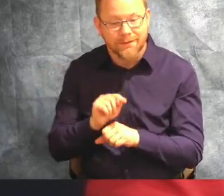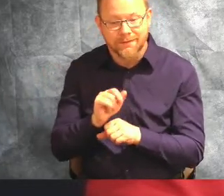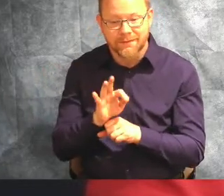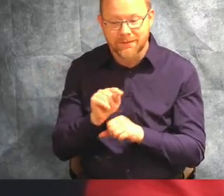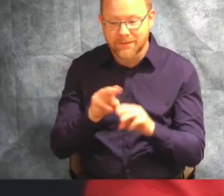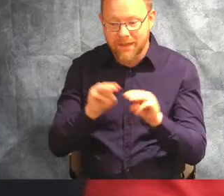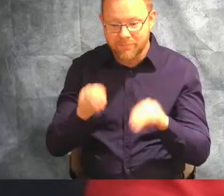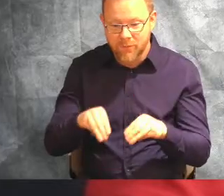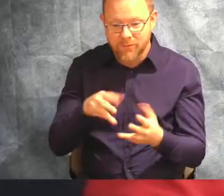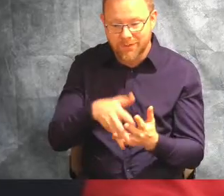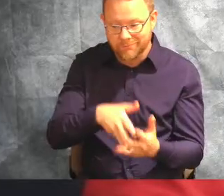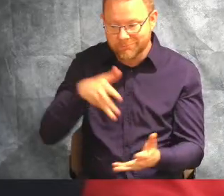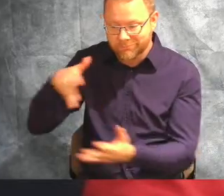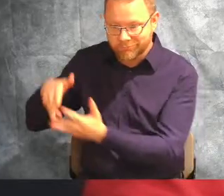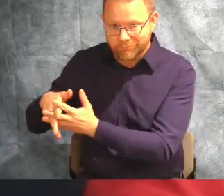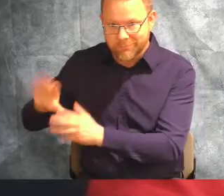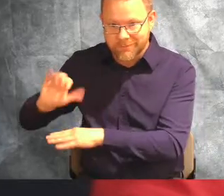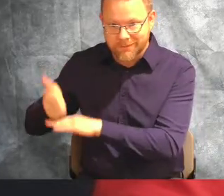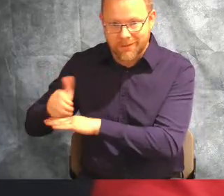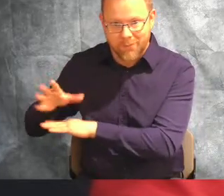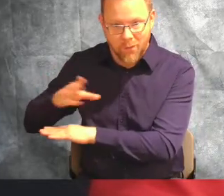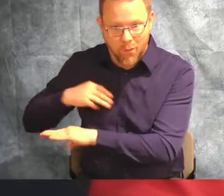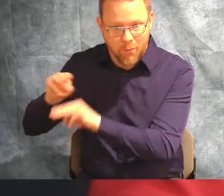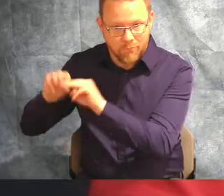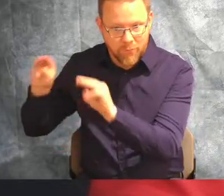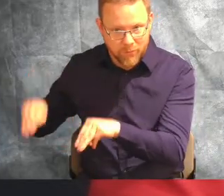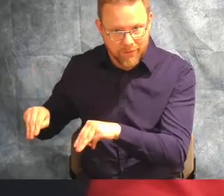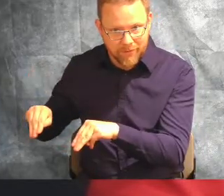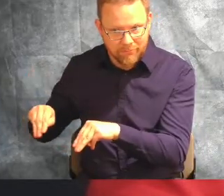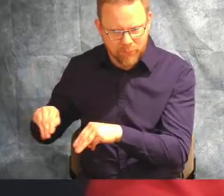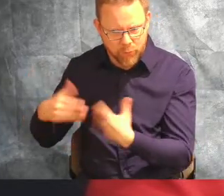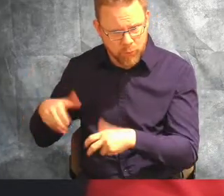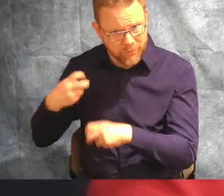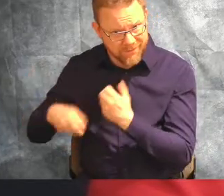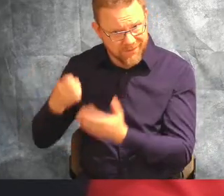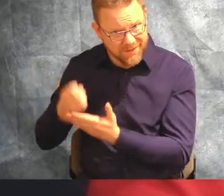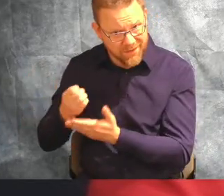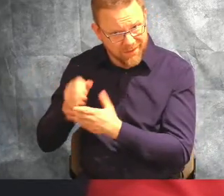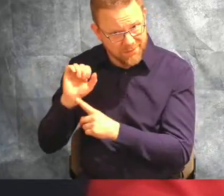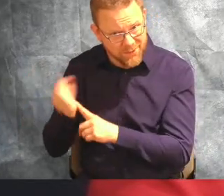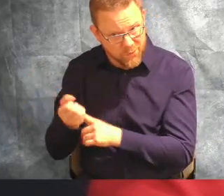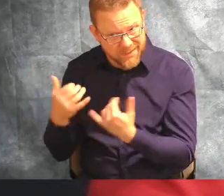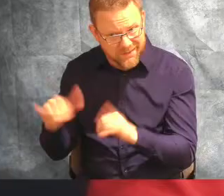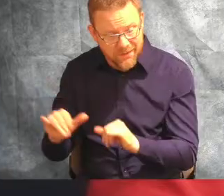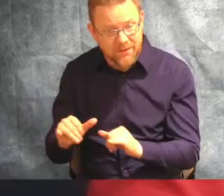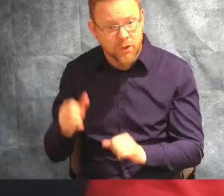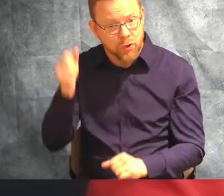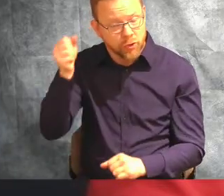to have their own museum in this tough economy. you've got the Shakespeare, they have their own